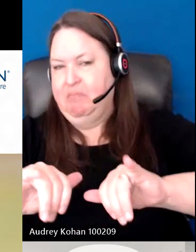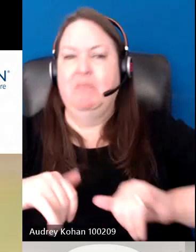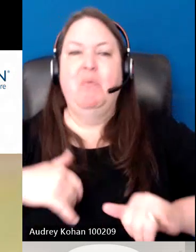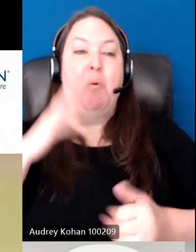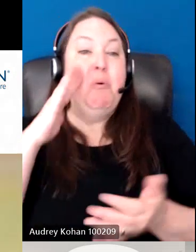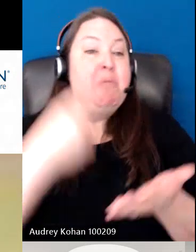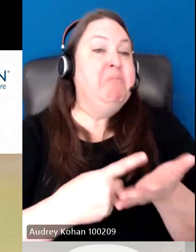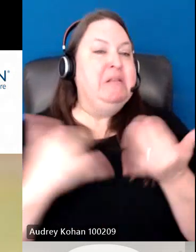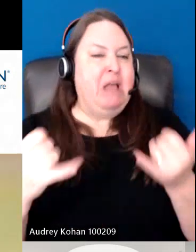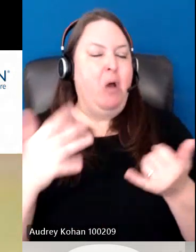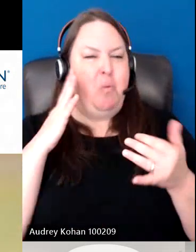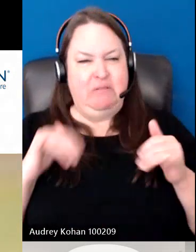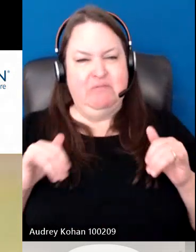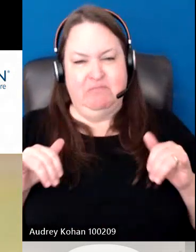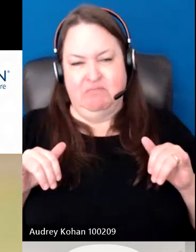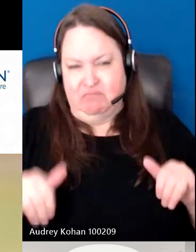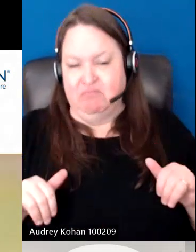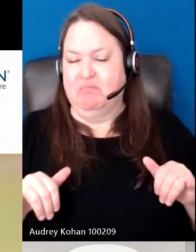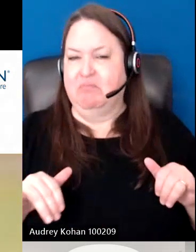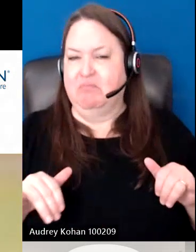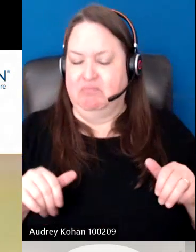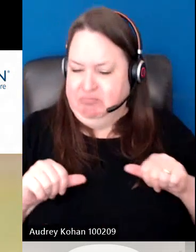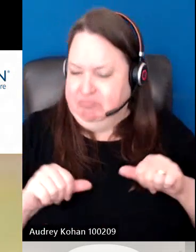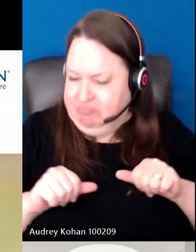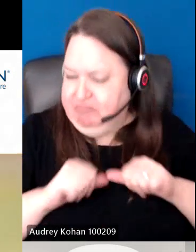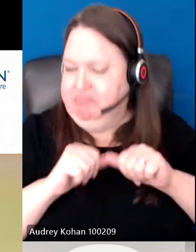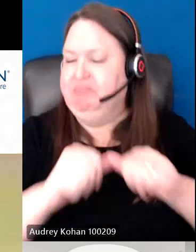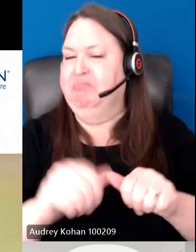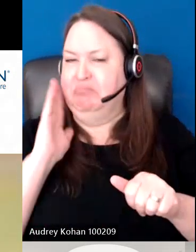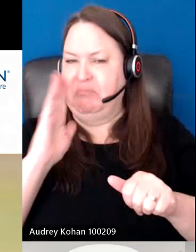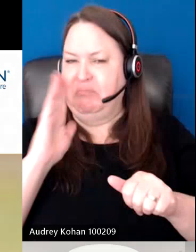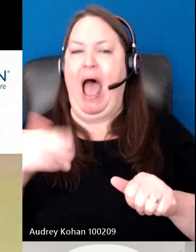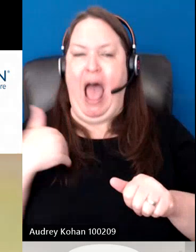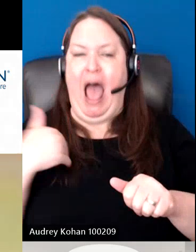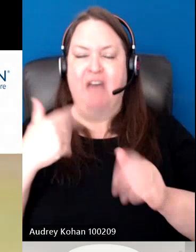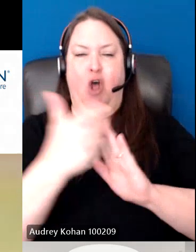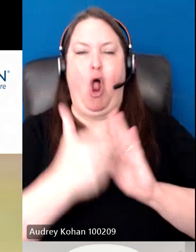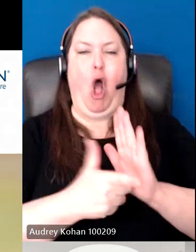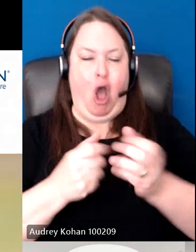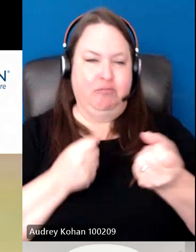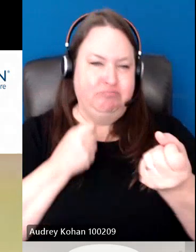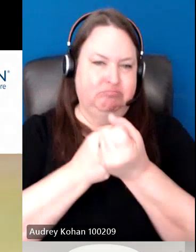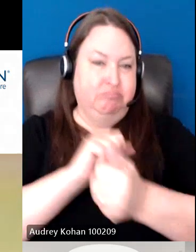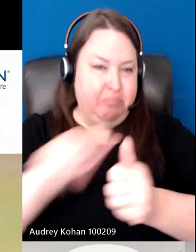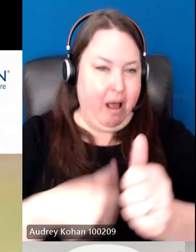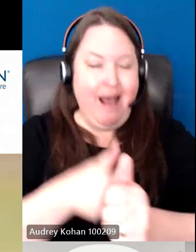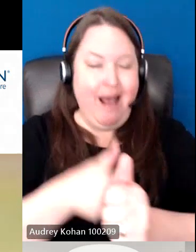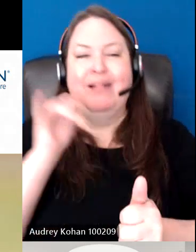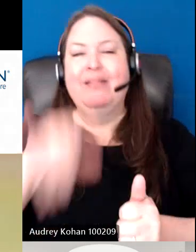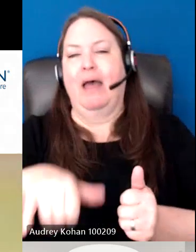will remain in effect and have the force of Law and so it's something that every Health System